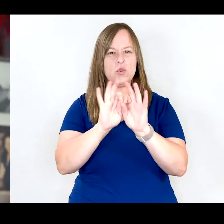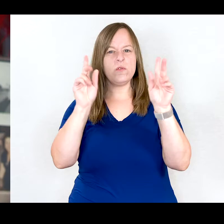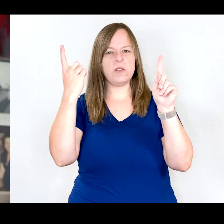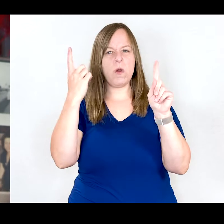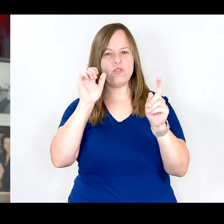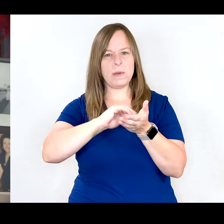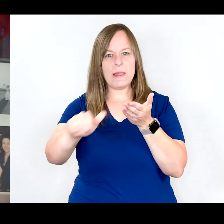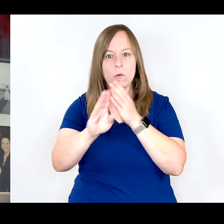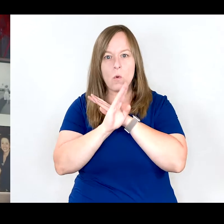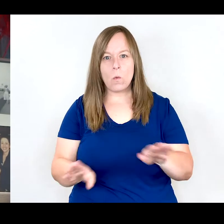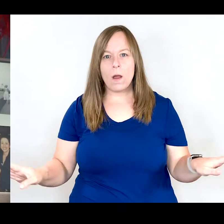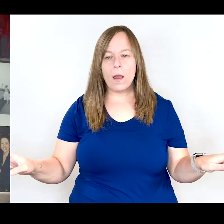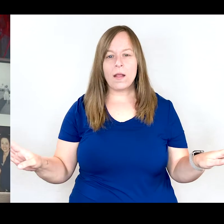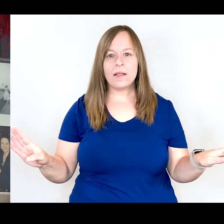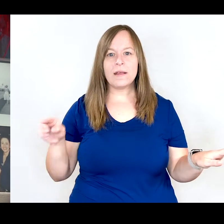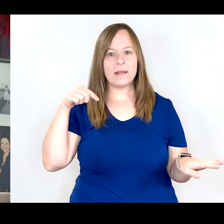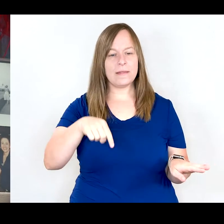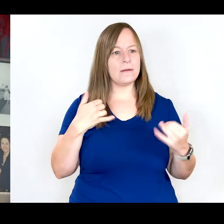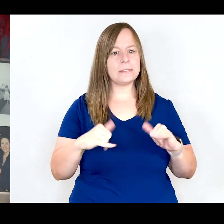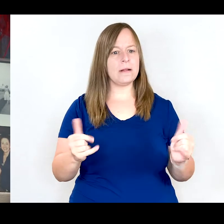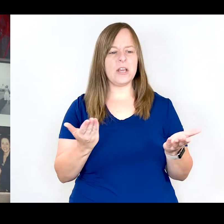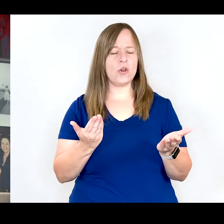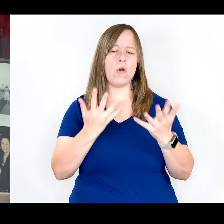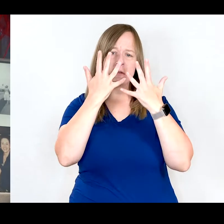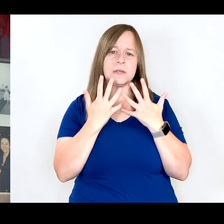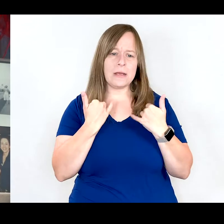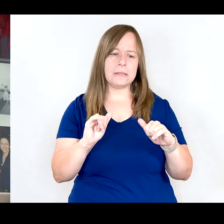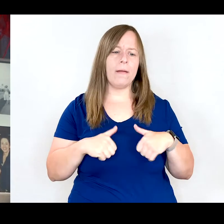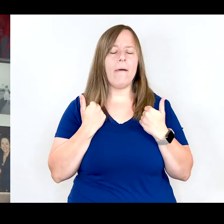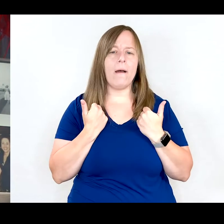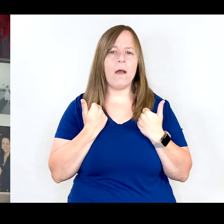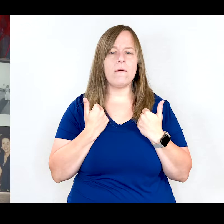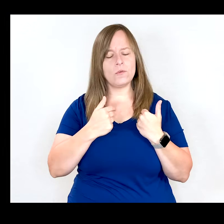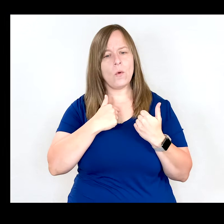The useless one should be let go quietly. That they're still here is such a shame.